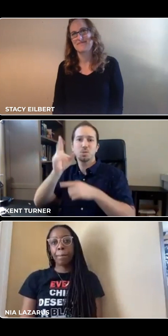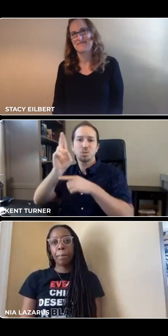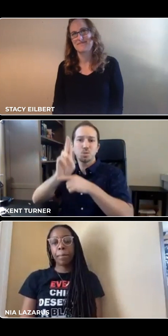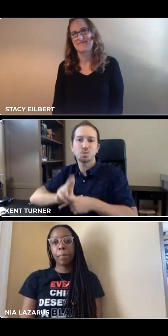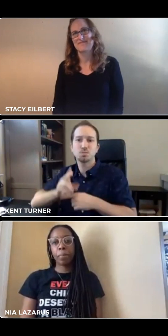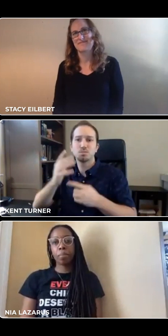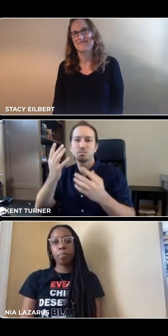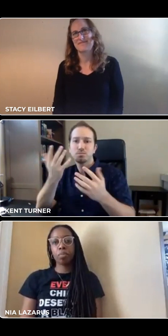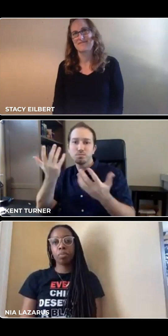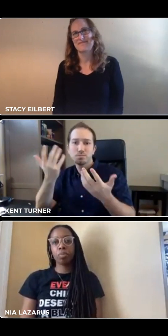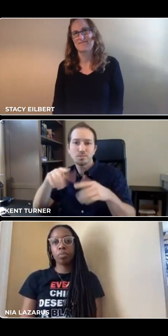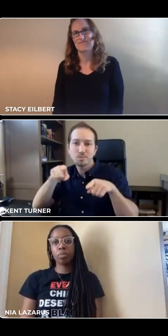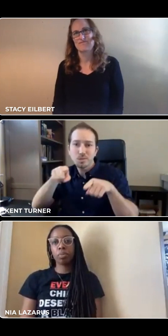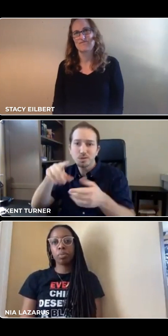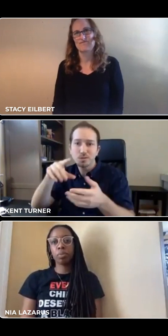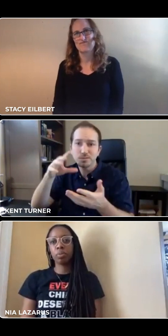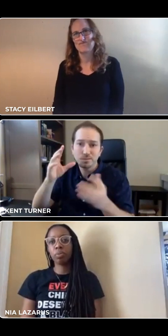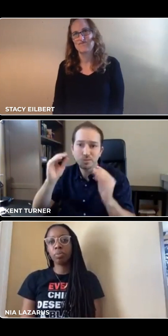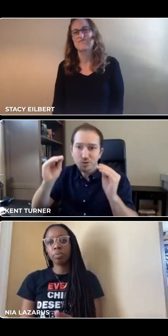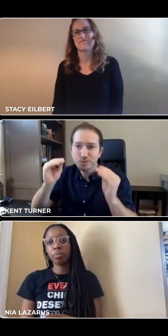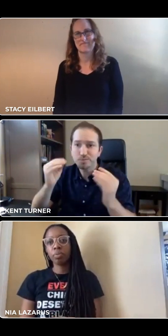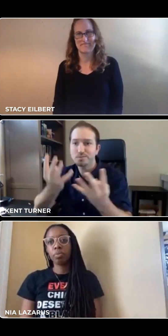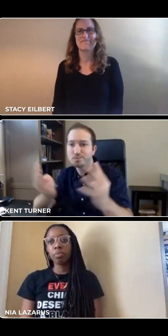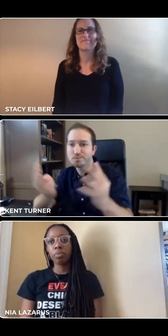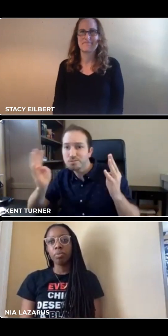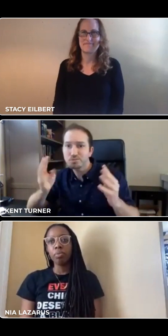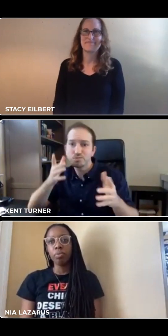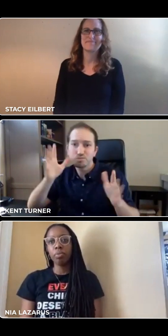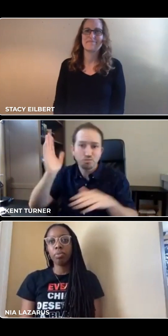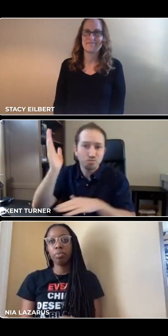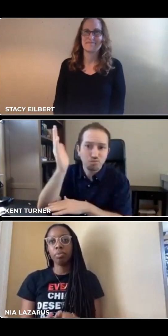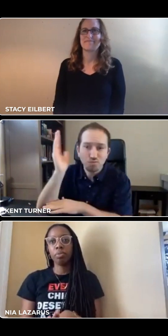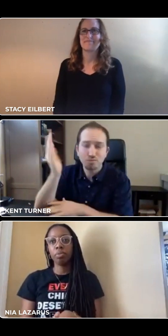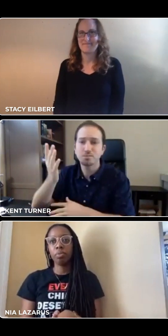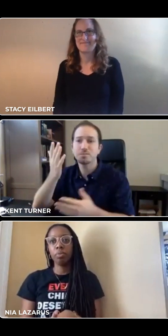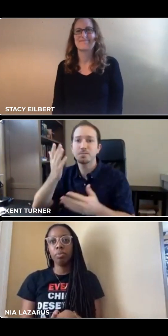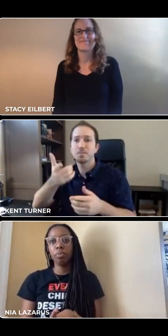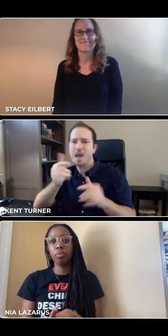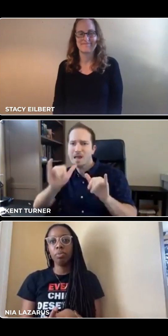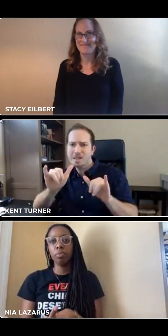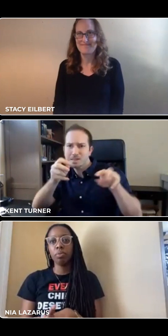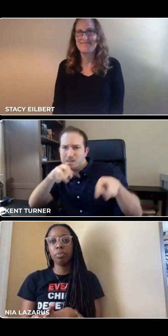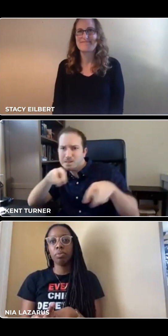And we can only really take it one day at a time. If you have groups that you get together